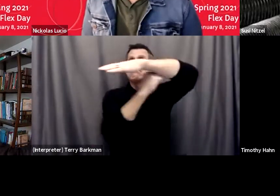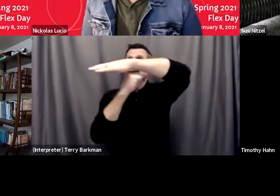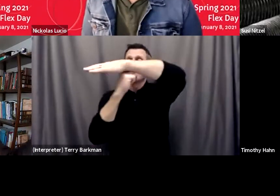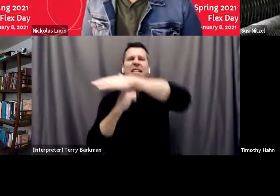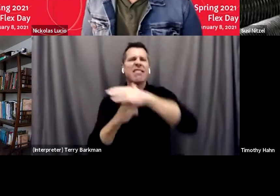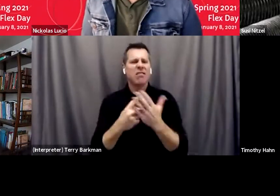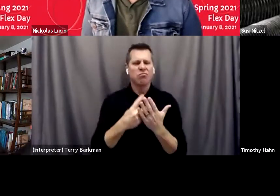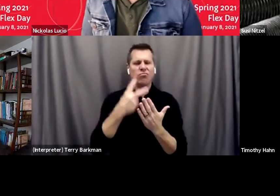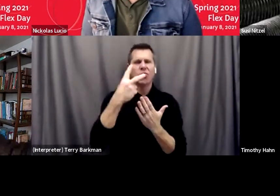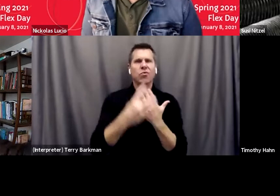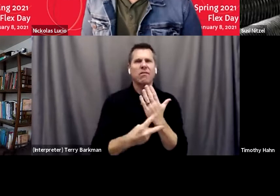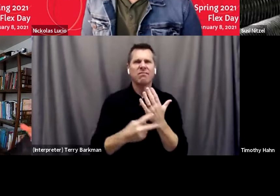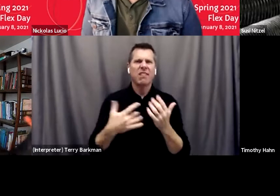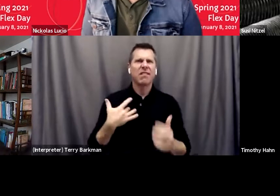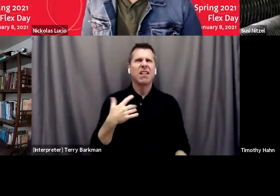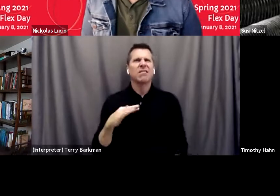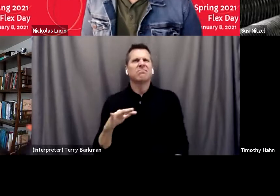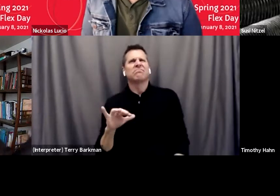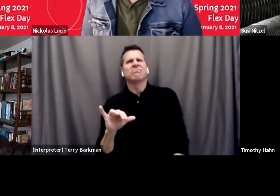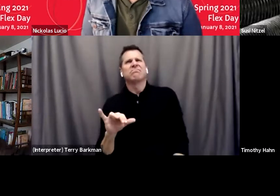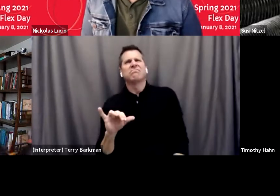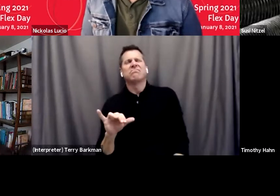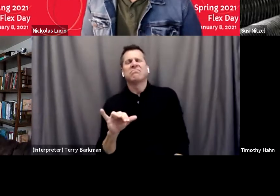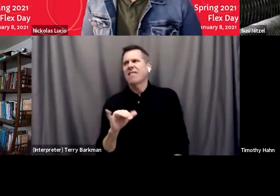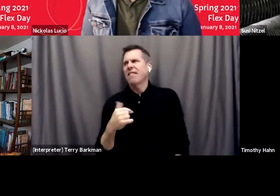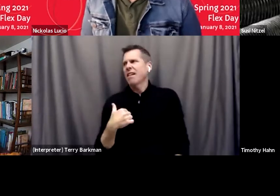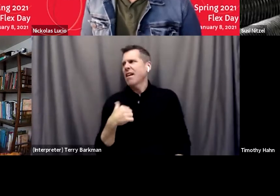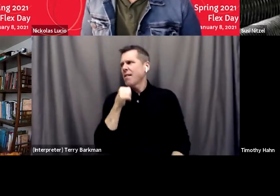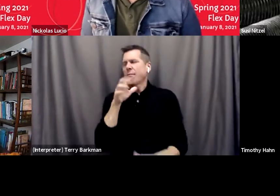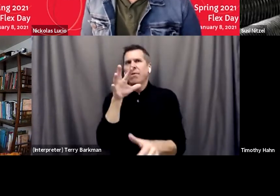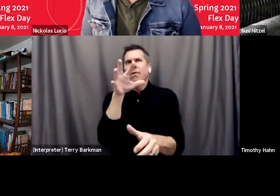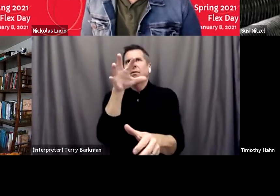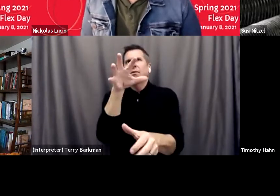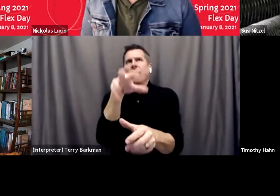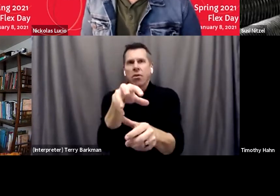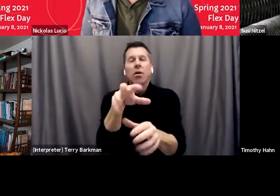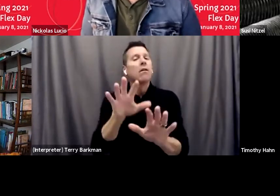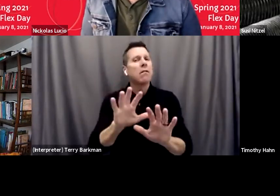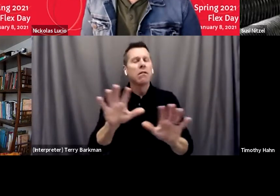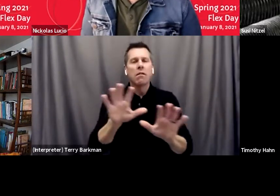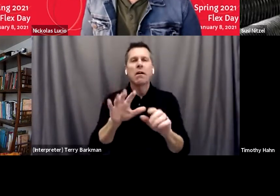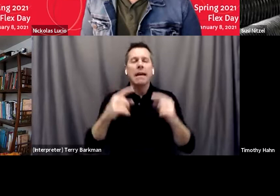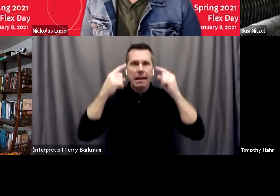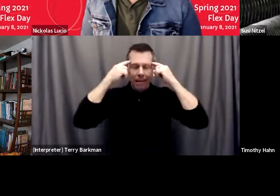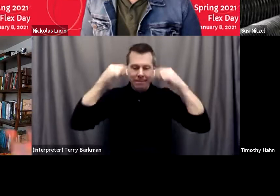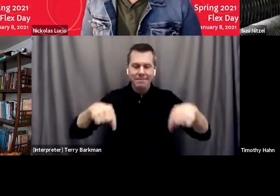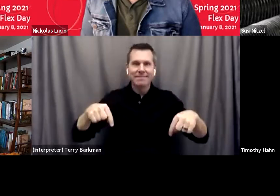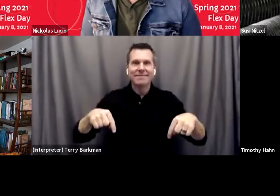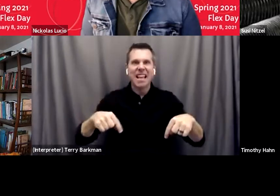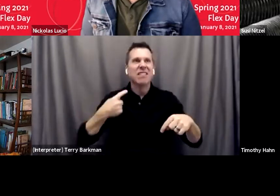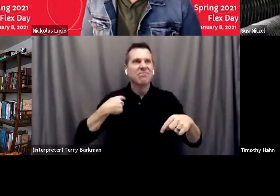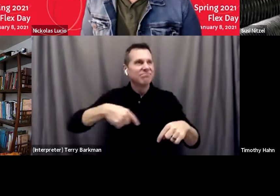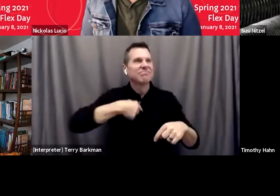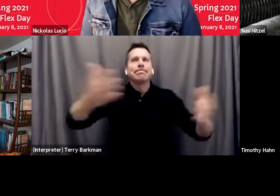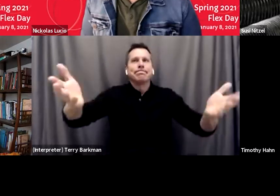that maybe a lot of us don't really have a role in. And so that's kind of the idea behind today is is for us to all sort of talk